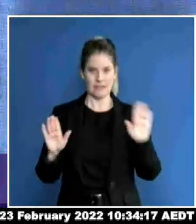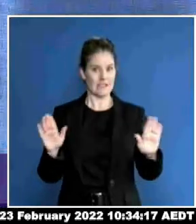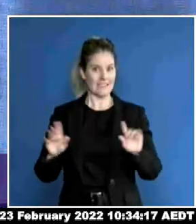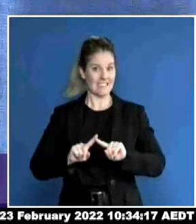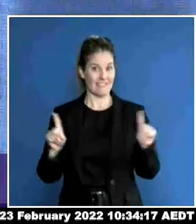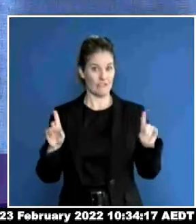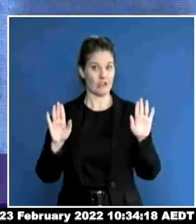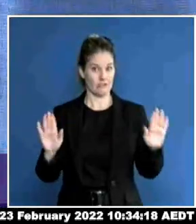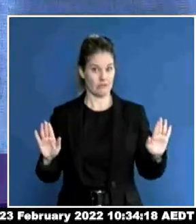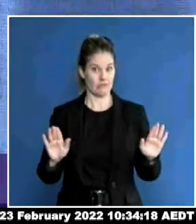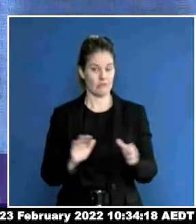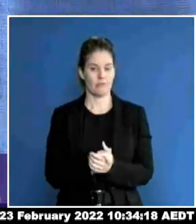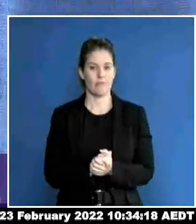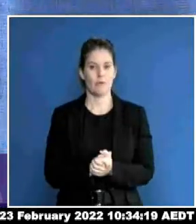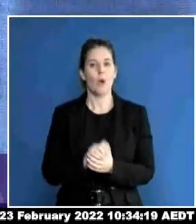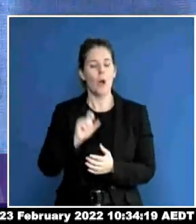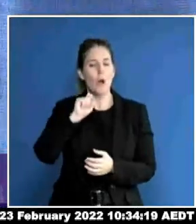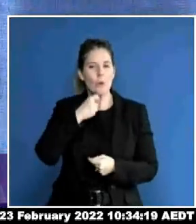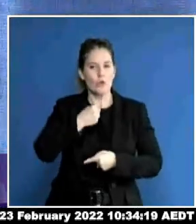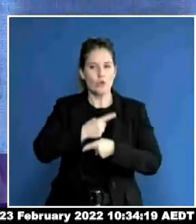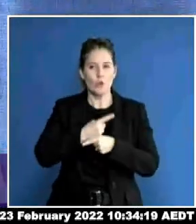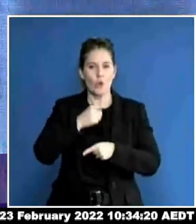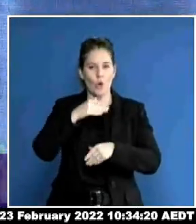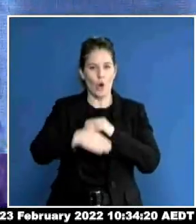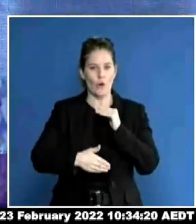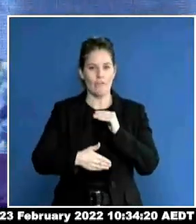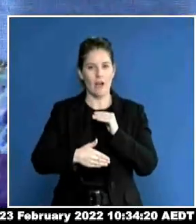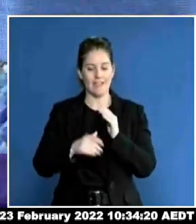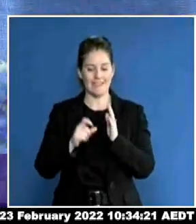which the DES scheme operates through the witnesses during the course of the three